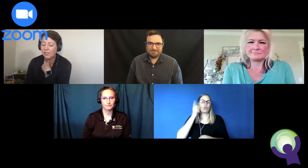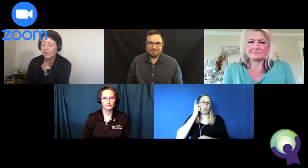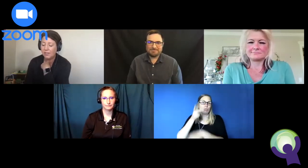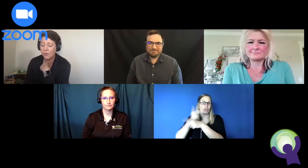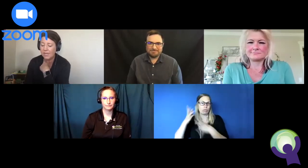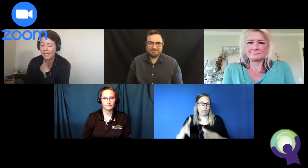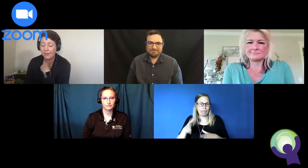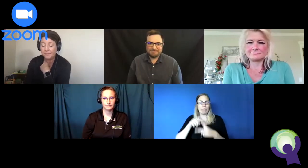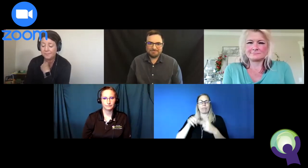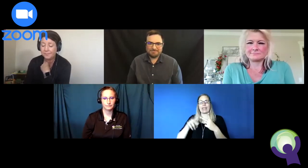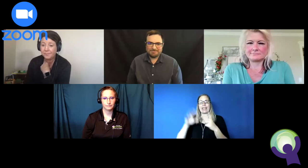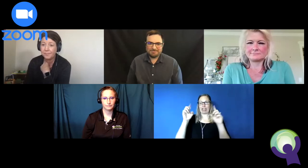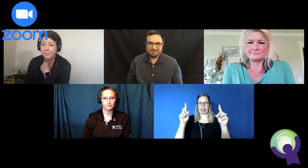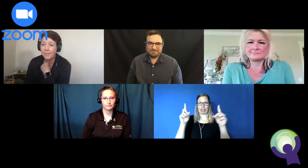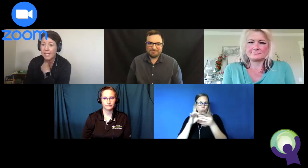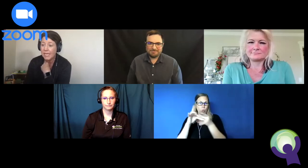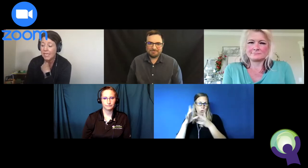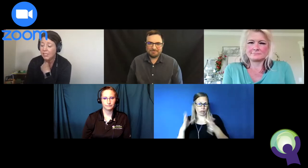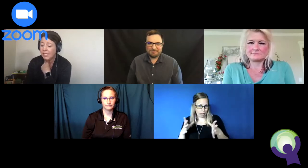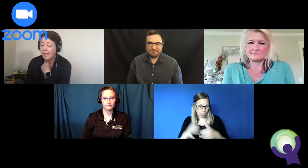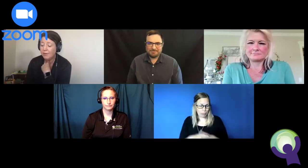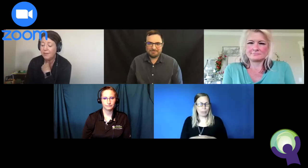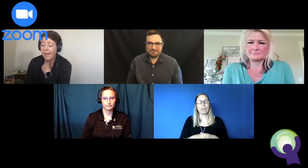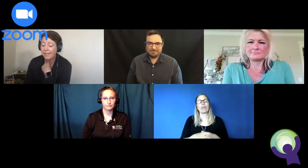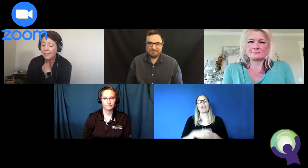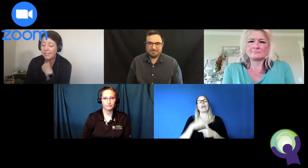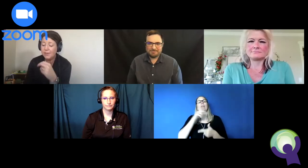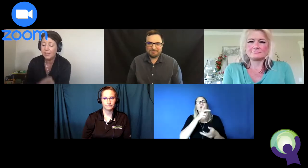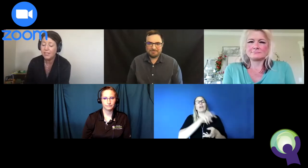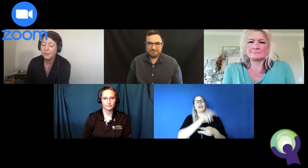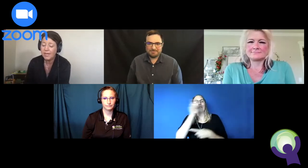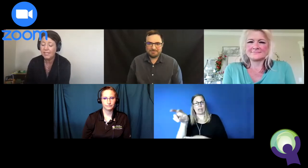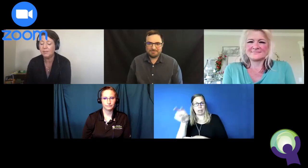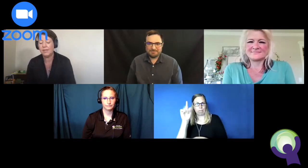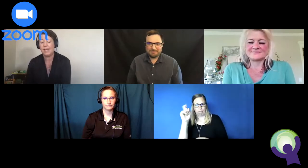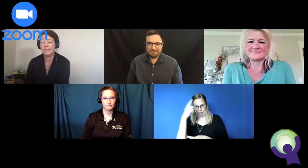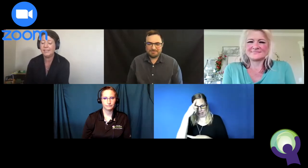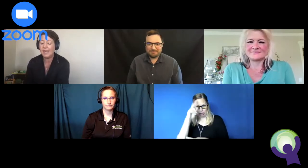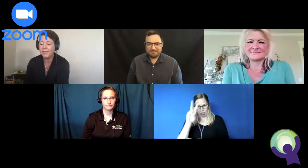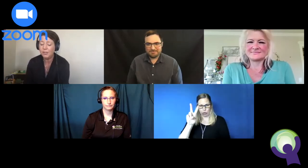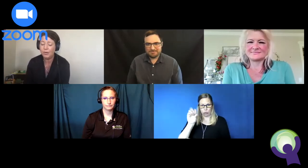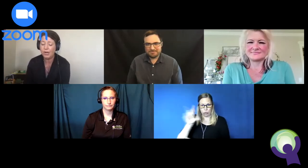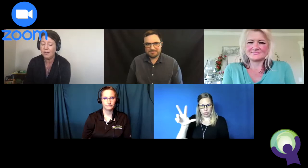coordinator. She then moved to Madison in 2003 to work as the staff interpreter